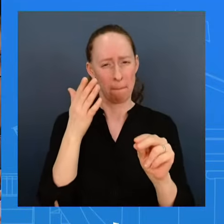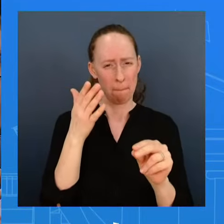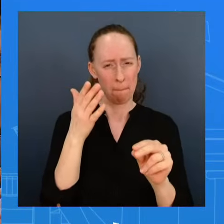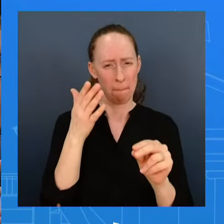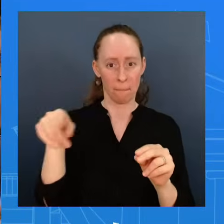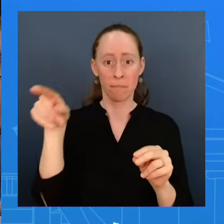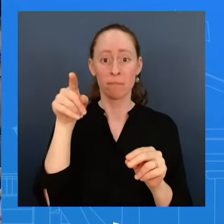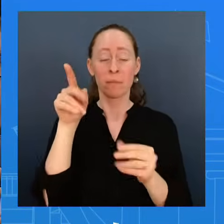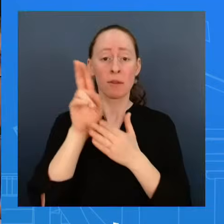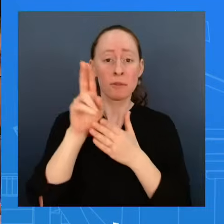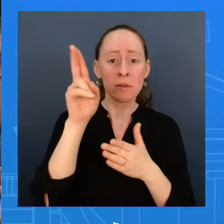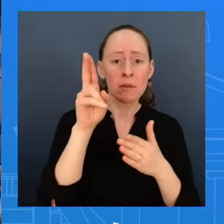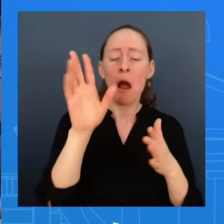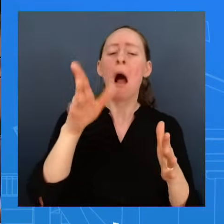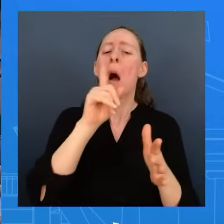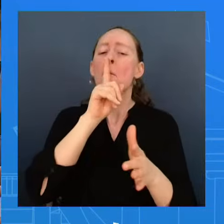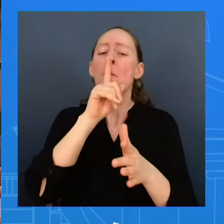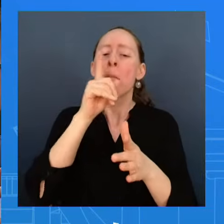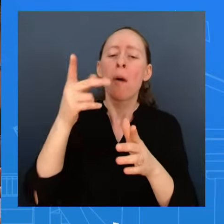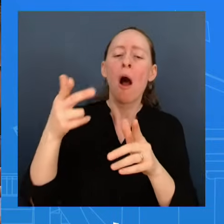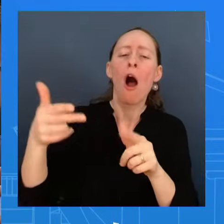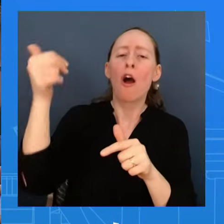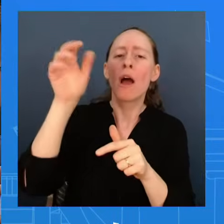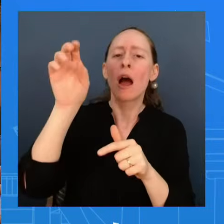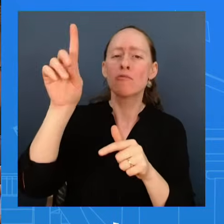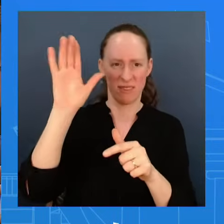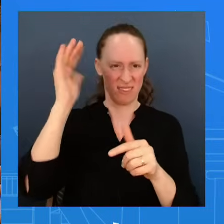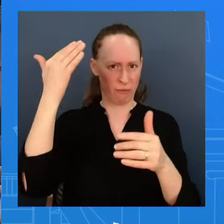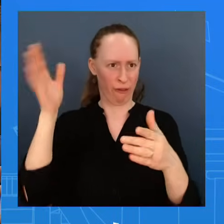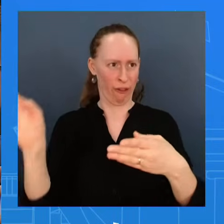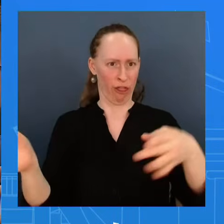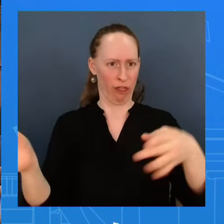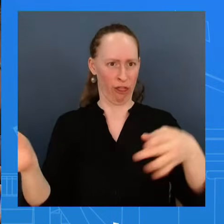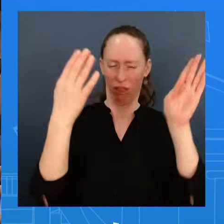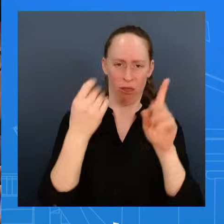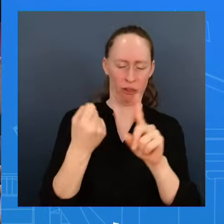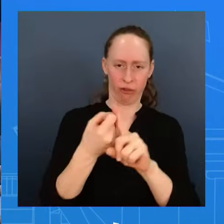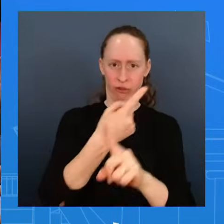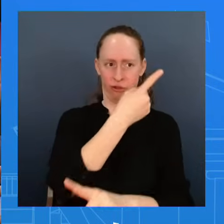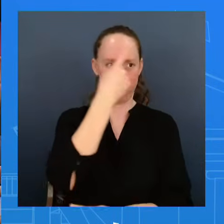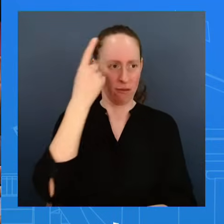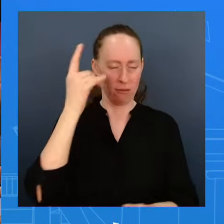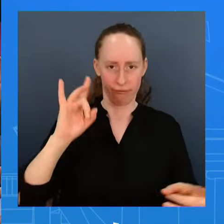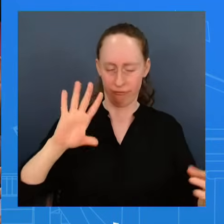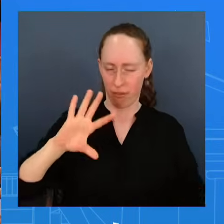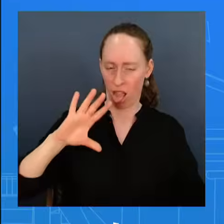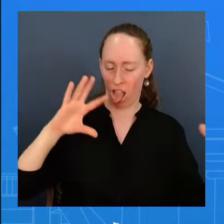that, you know, something more fundamental has gone wrong on these college campuses? Ms. Jean-Pierre: I mean, I wouldn't go that far.